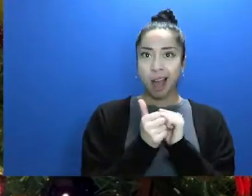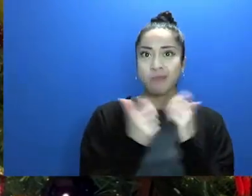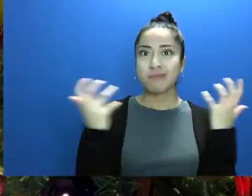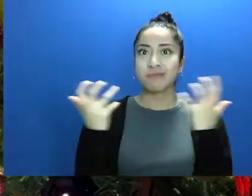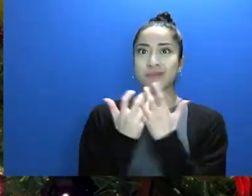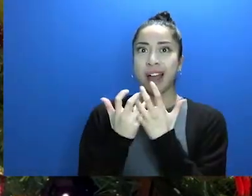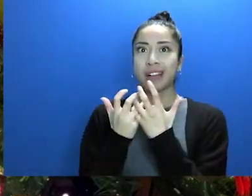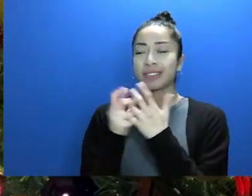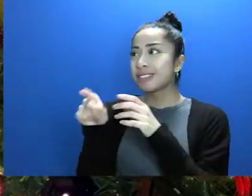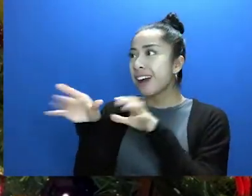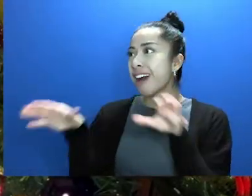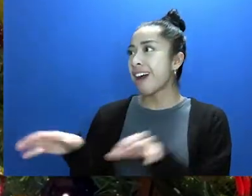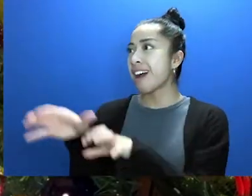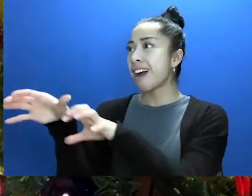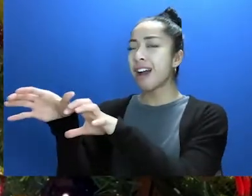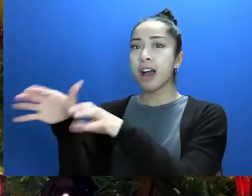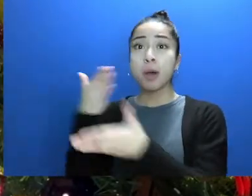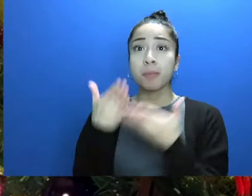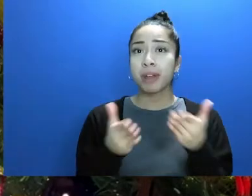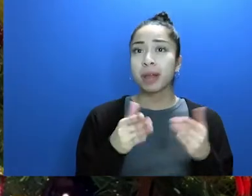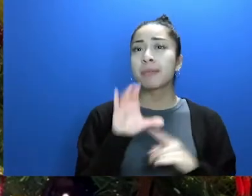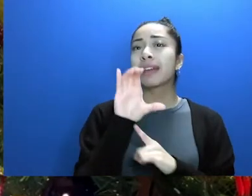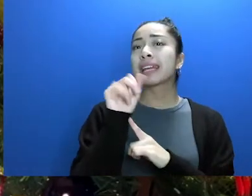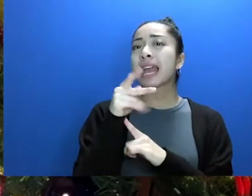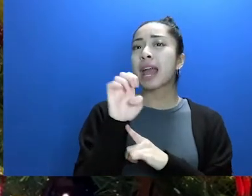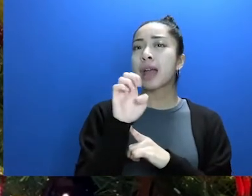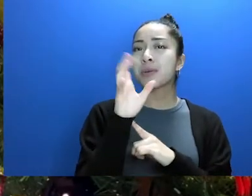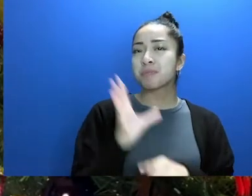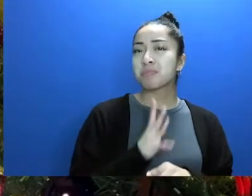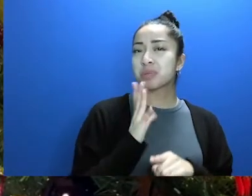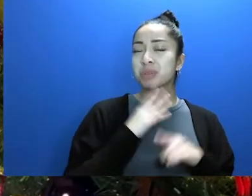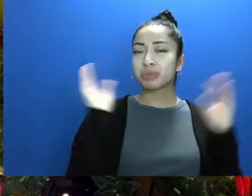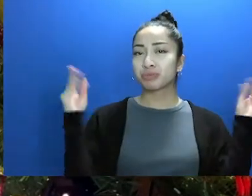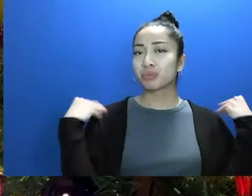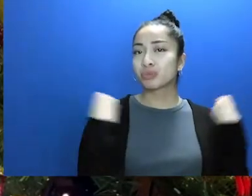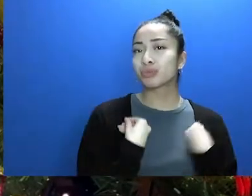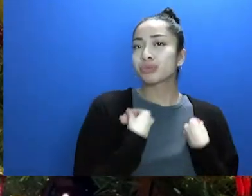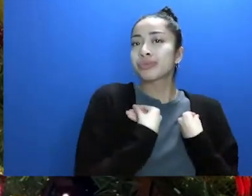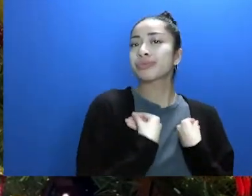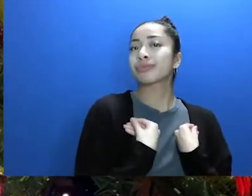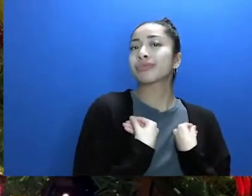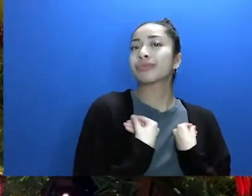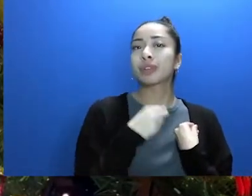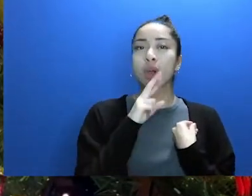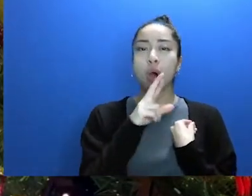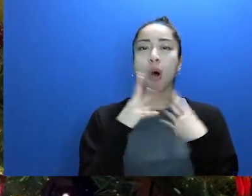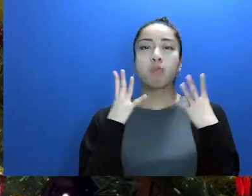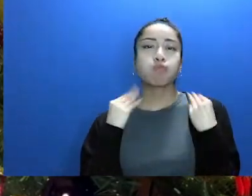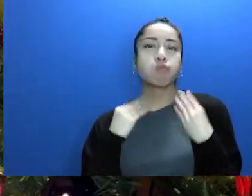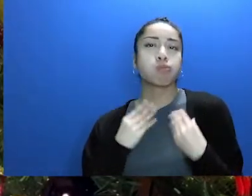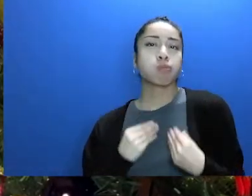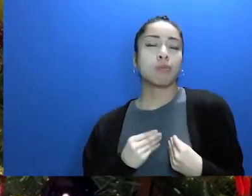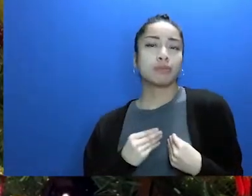a valentino cape would be perfect for snow with some fluffy chanel or a fendi with